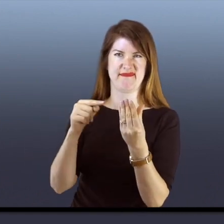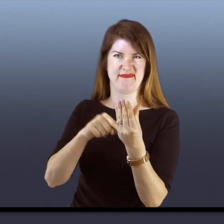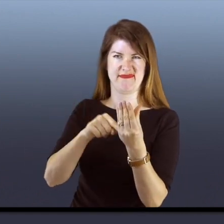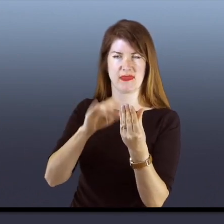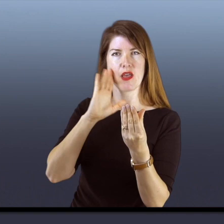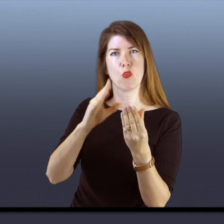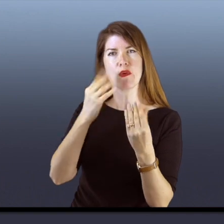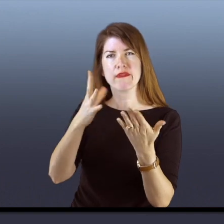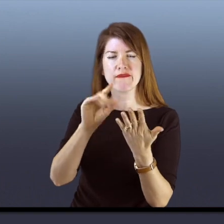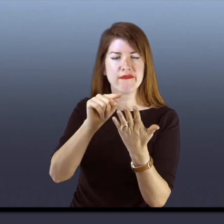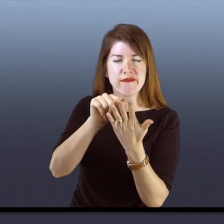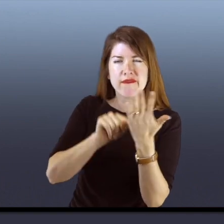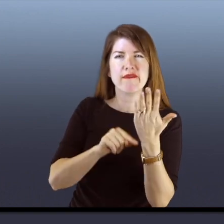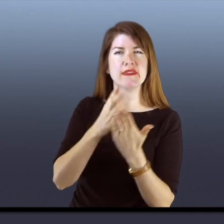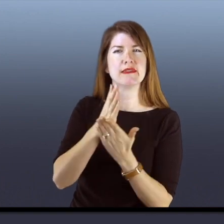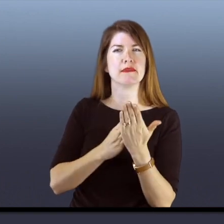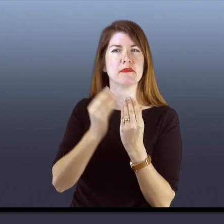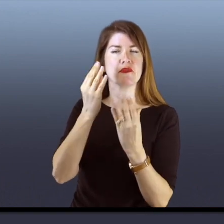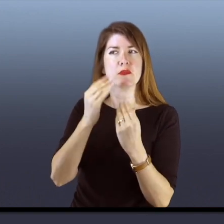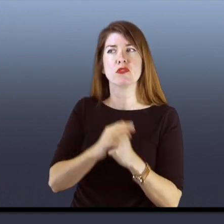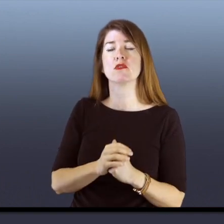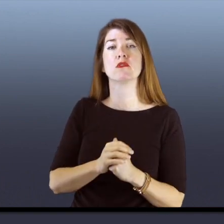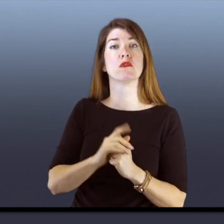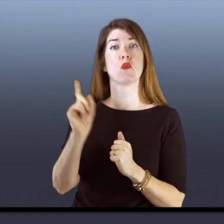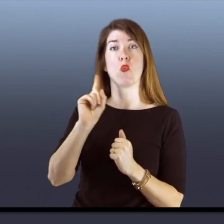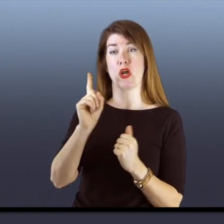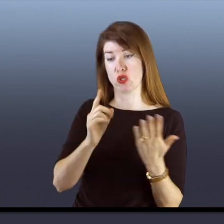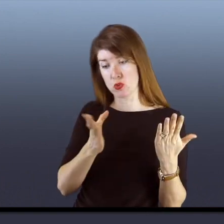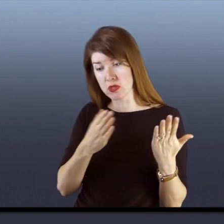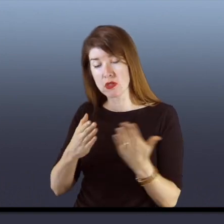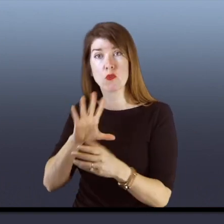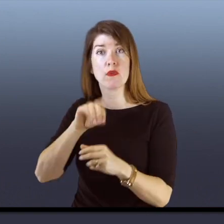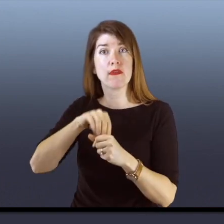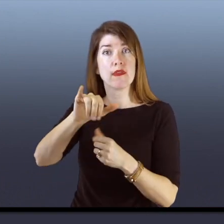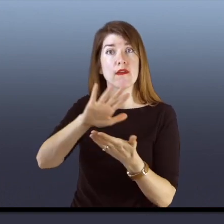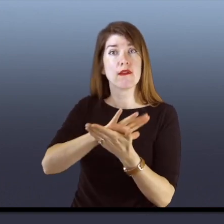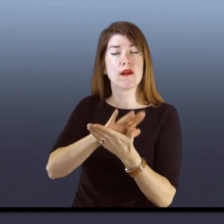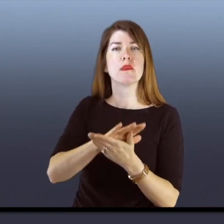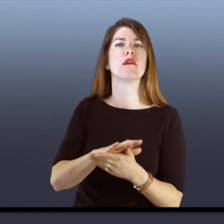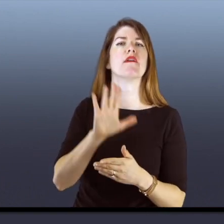Some key places to look within that document is the present levels of academic performance.